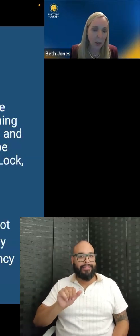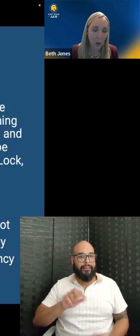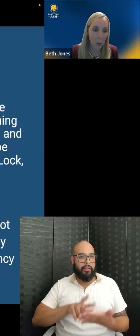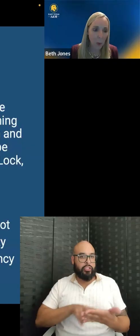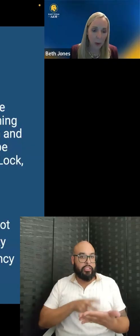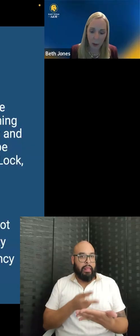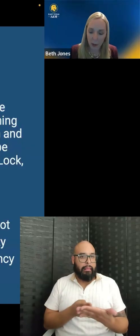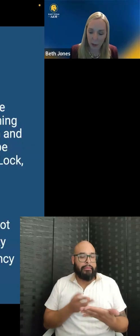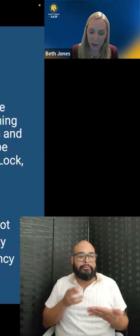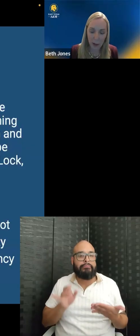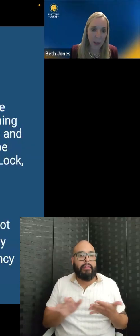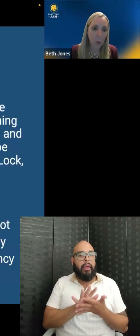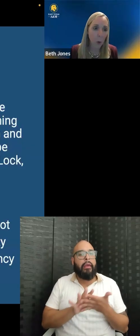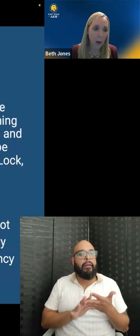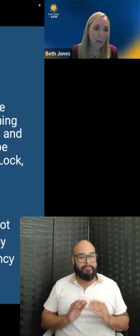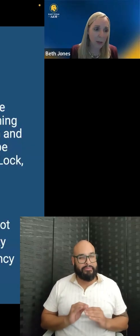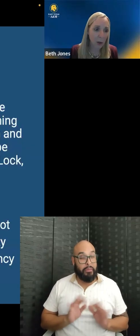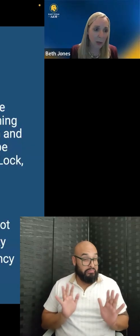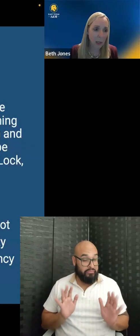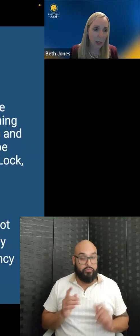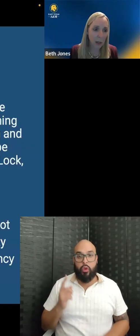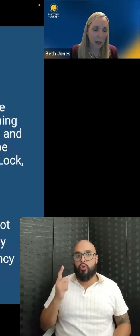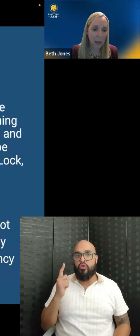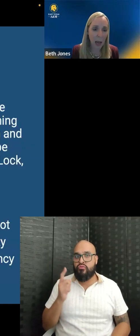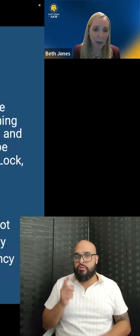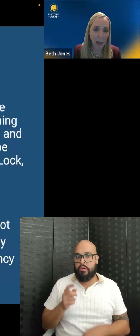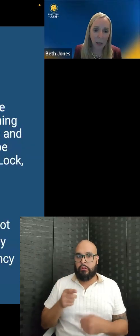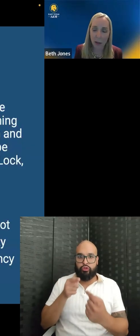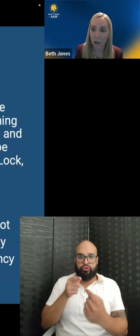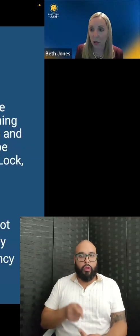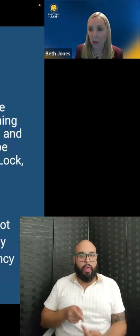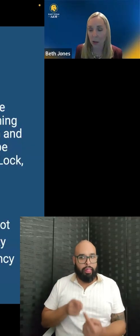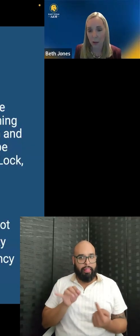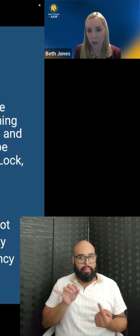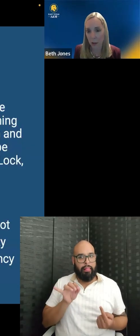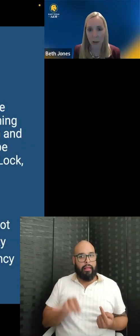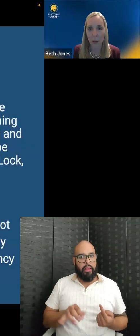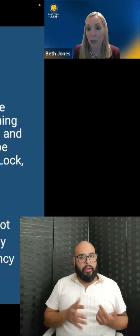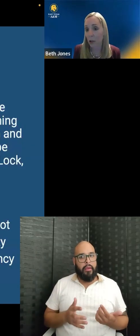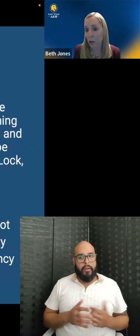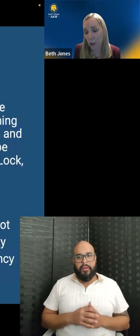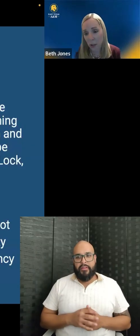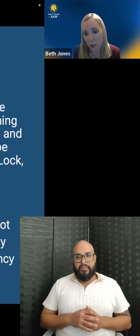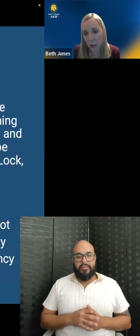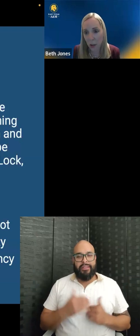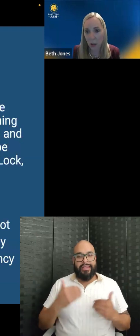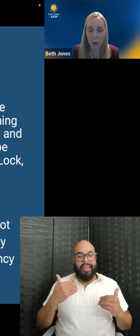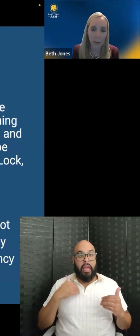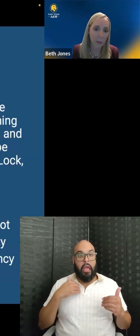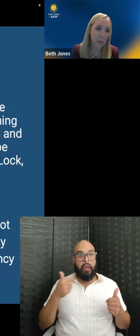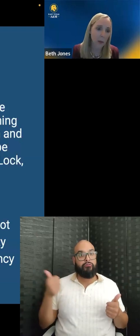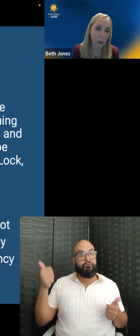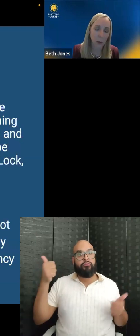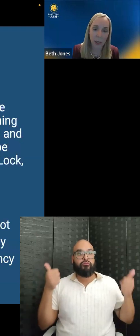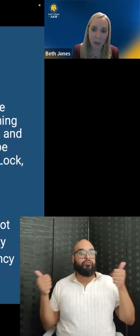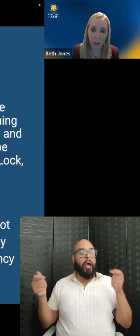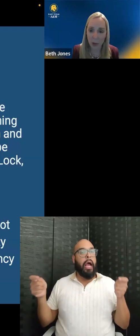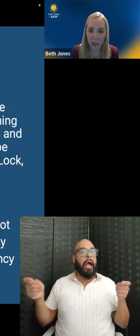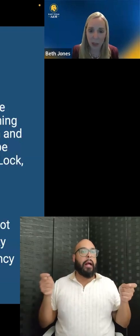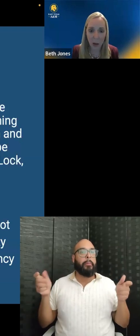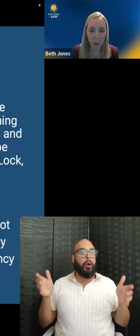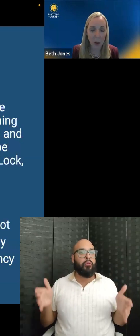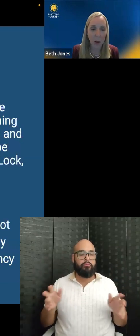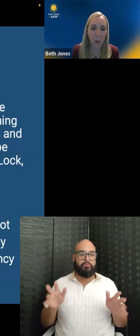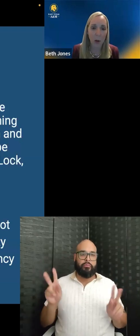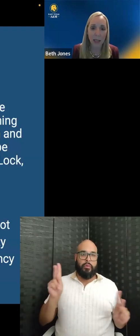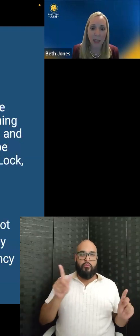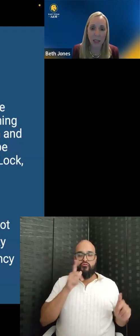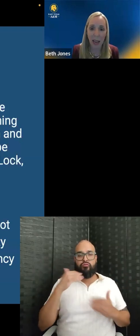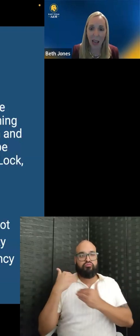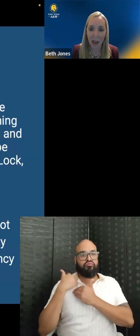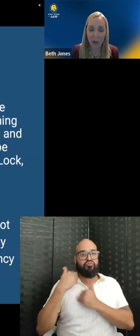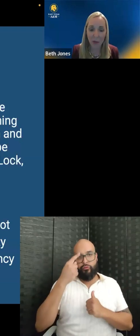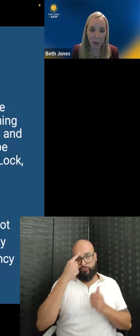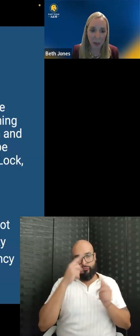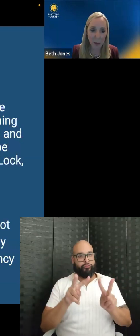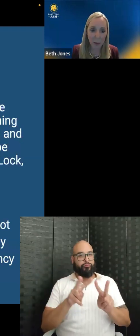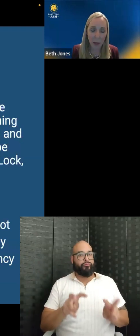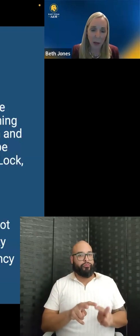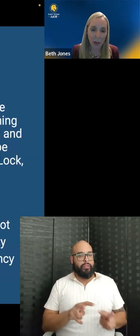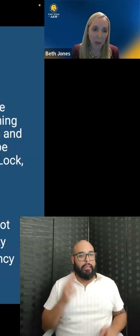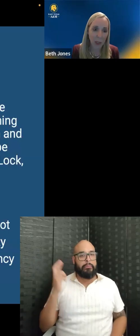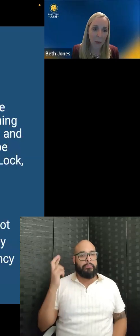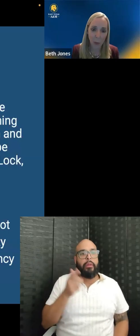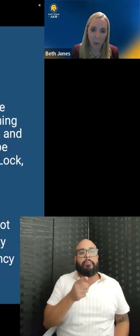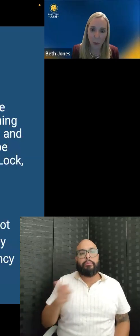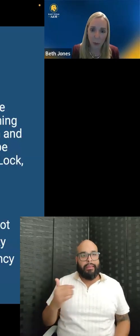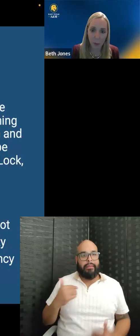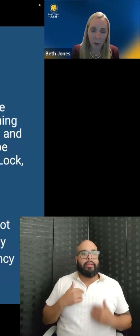So that's one difficulty is having just administrators, you know, assessment personnel realize that they have the freedom to explore